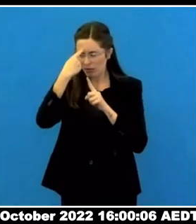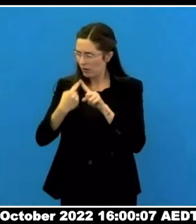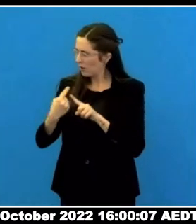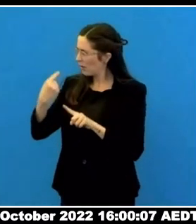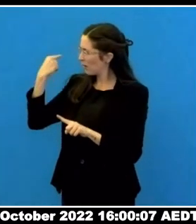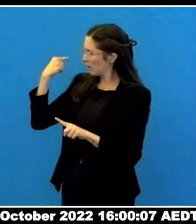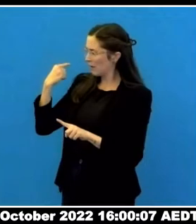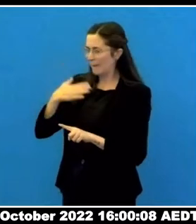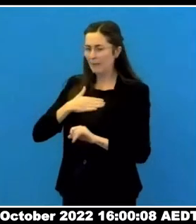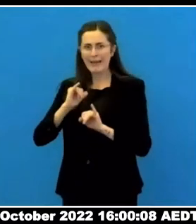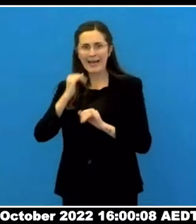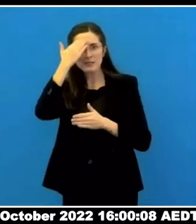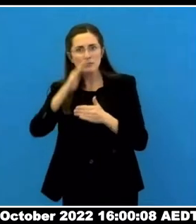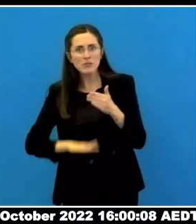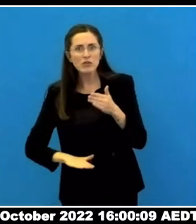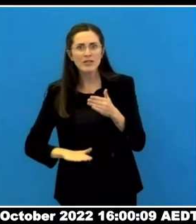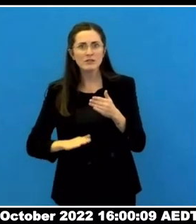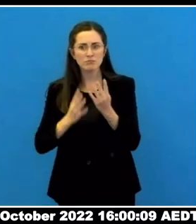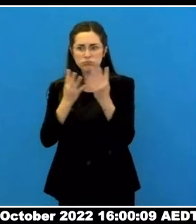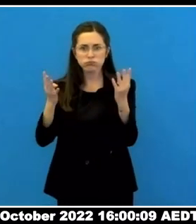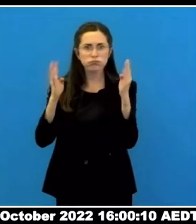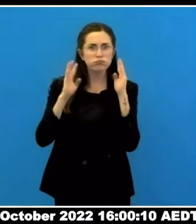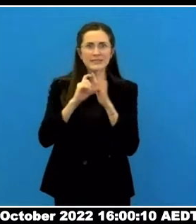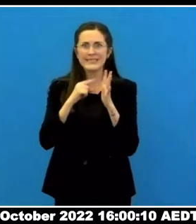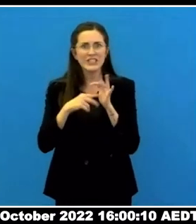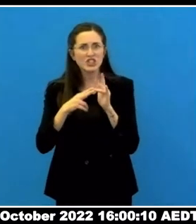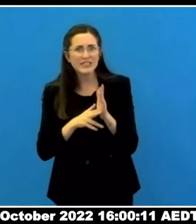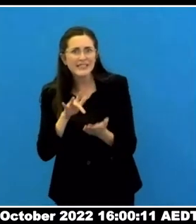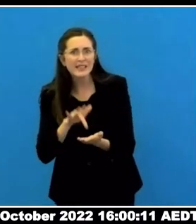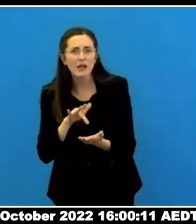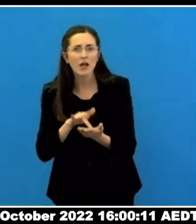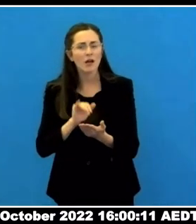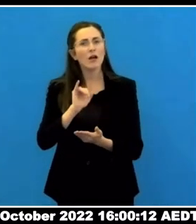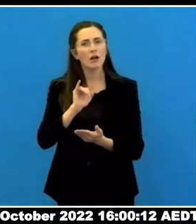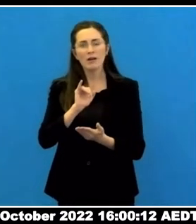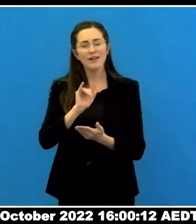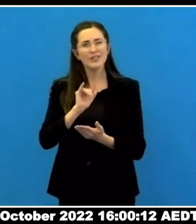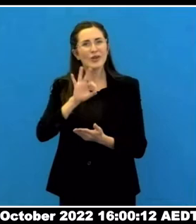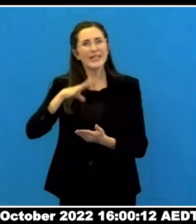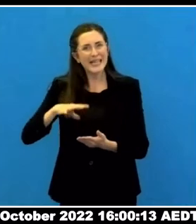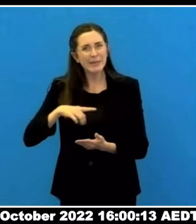However, they the children haven't but the children will experience trauma